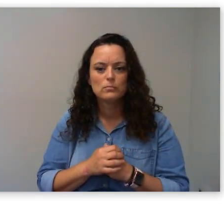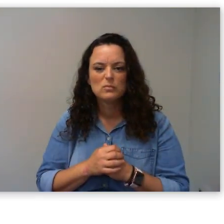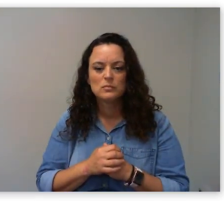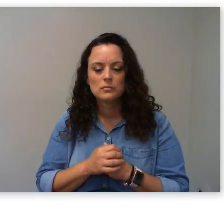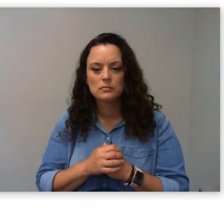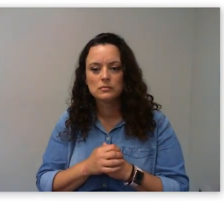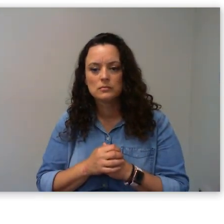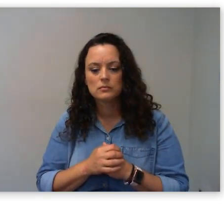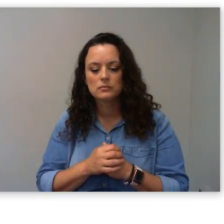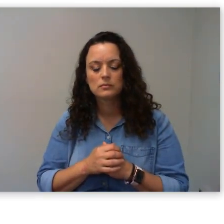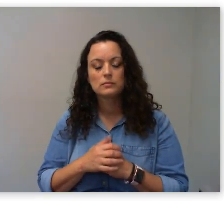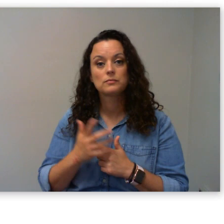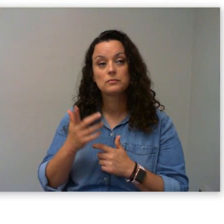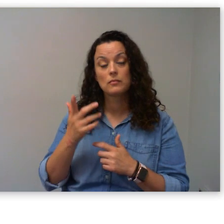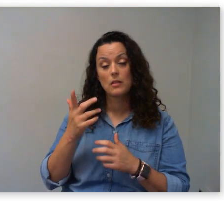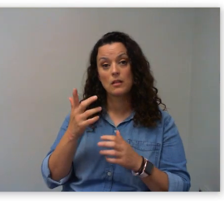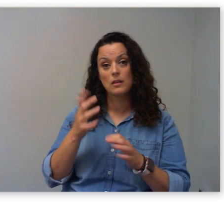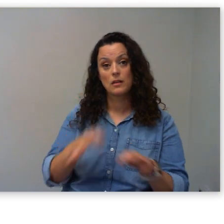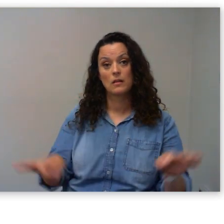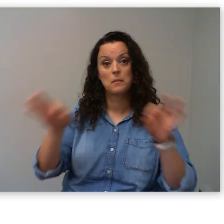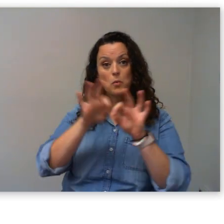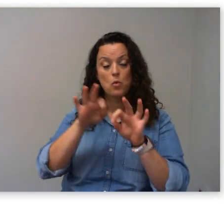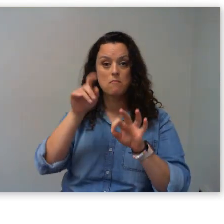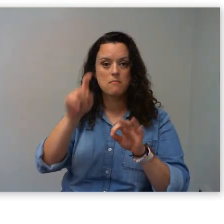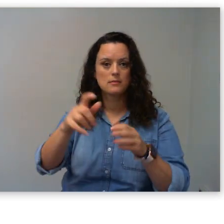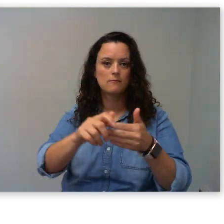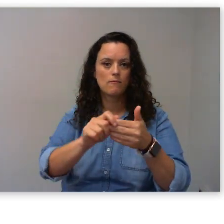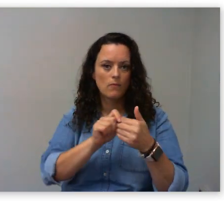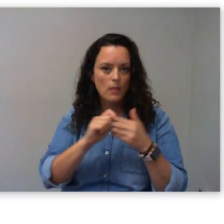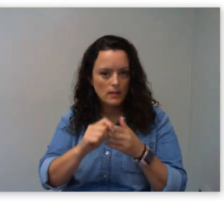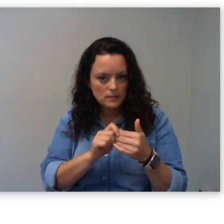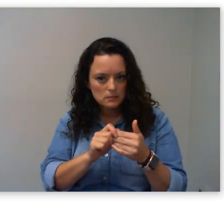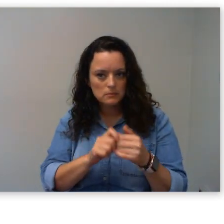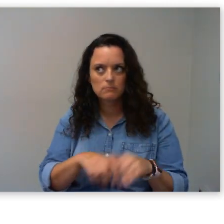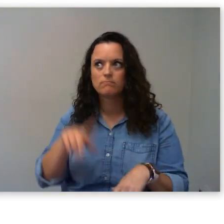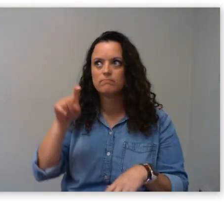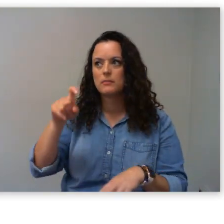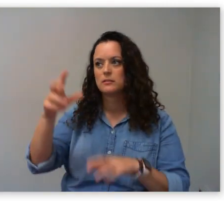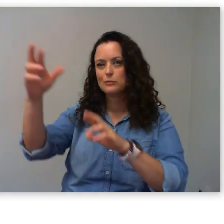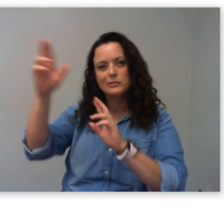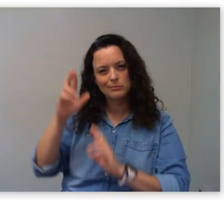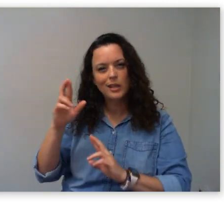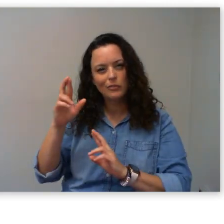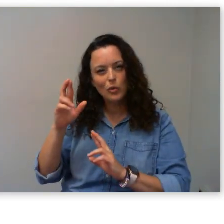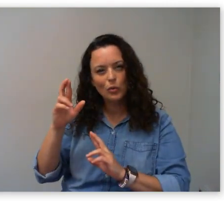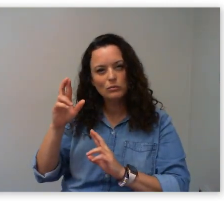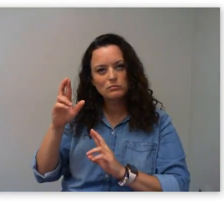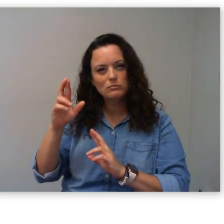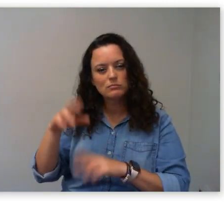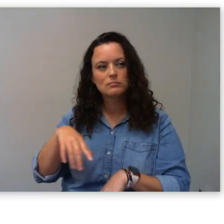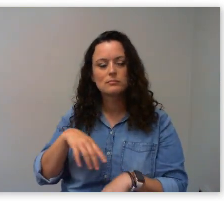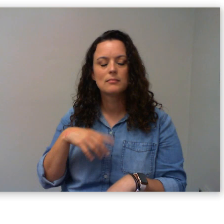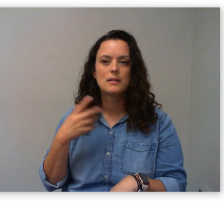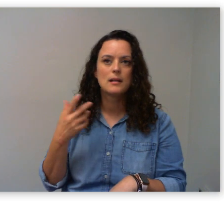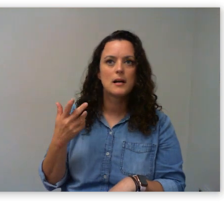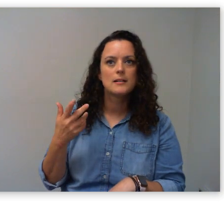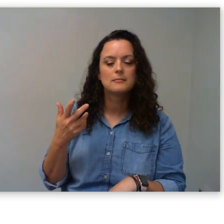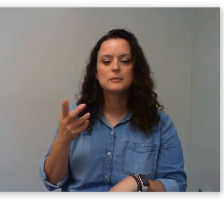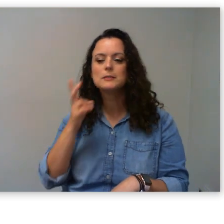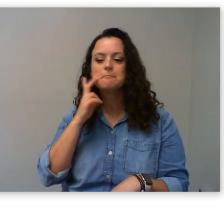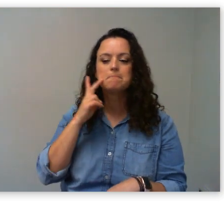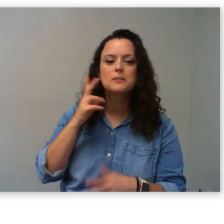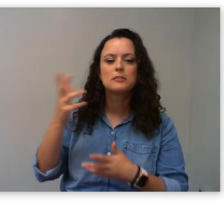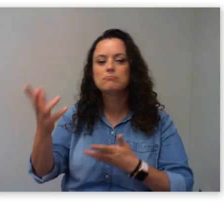the key is to be flexible and respectful uh and just kind of see what works for both of y'all